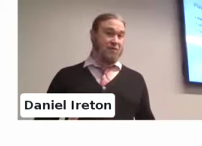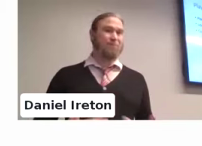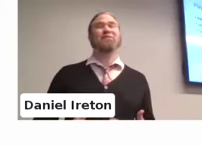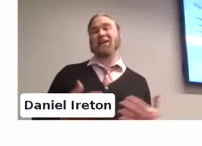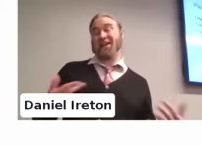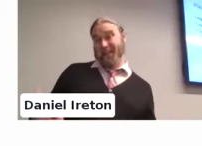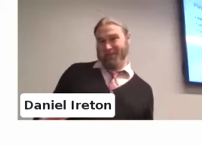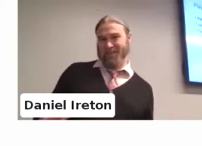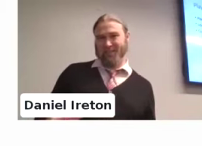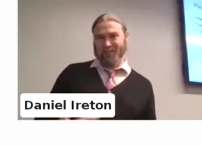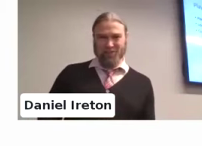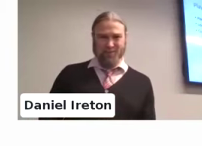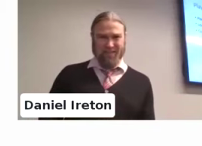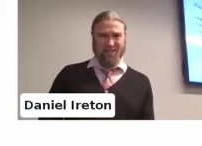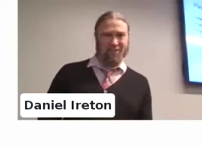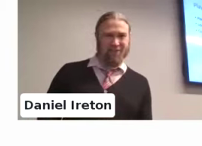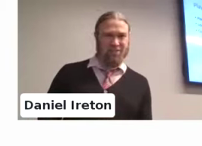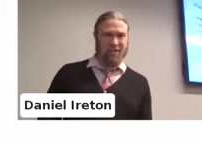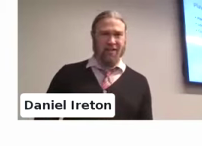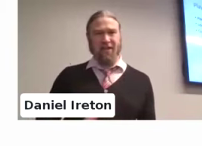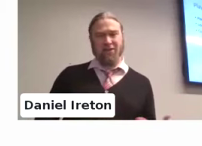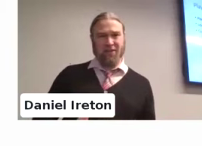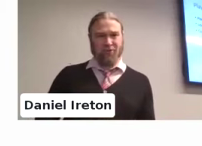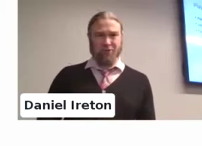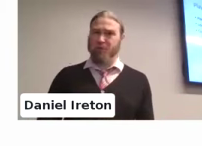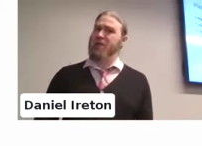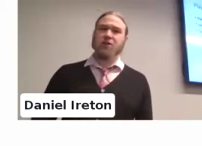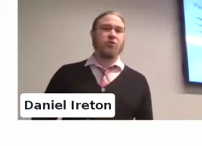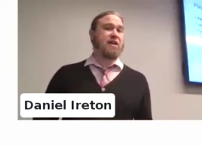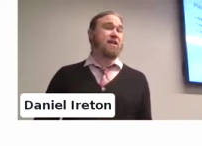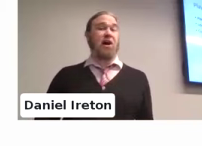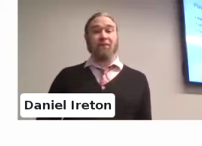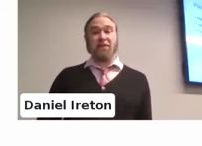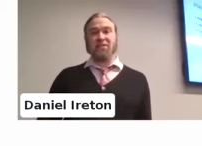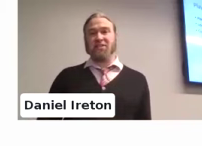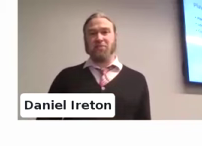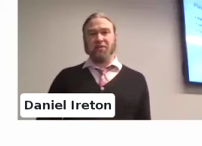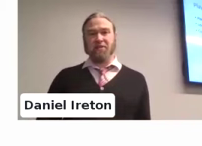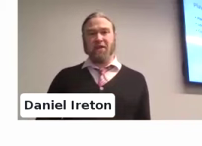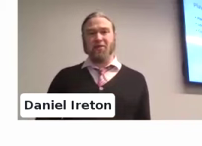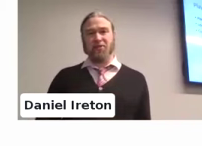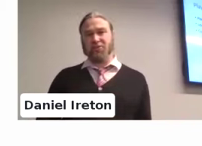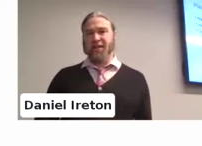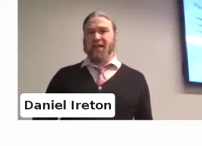I'm not getting on same level.